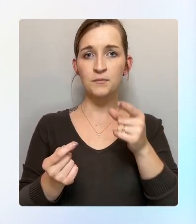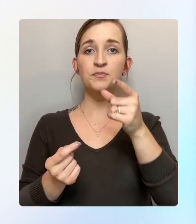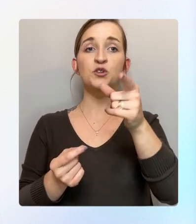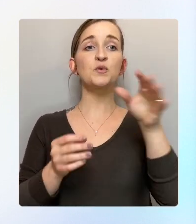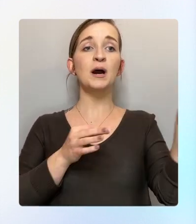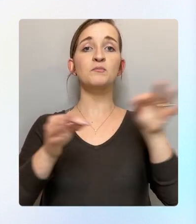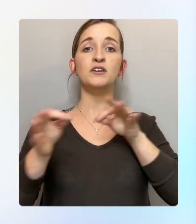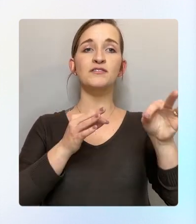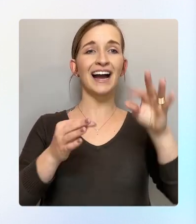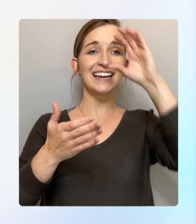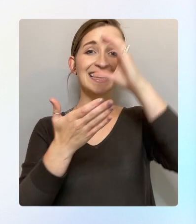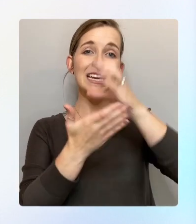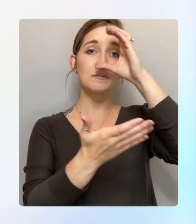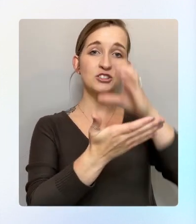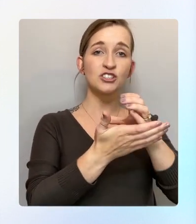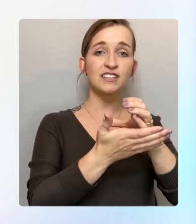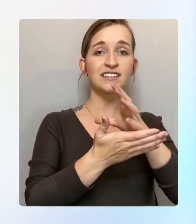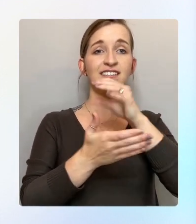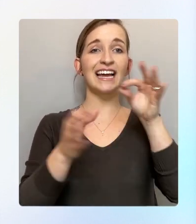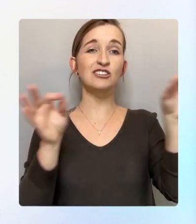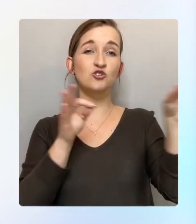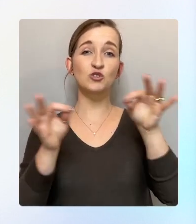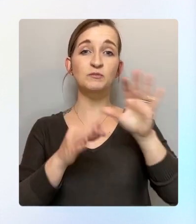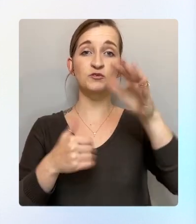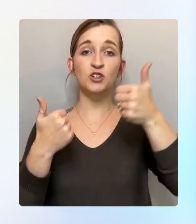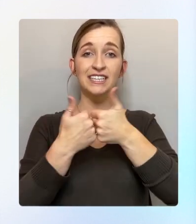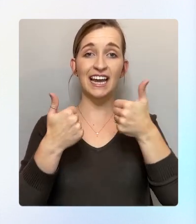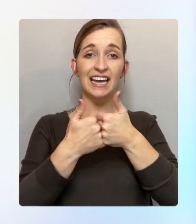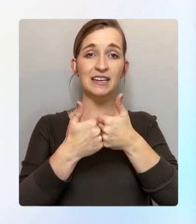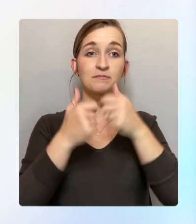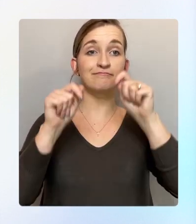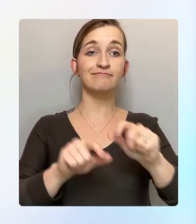and they'll display in the home feed and on your game's PDP.